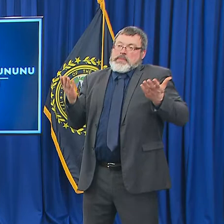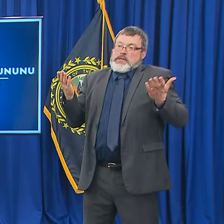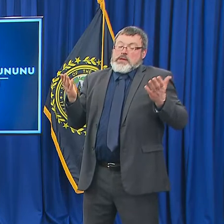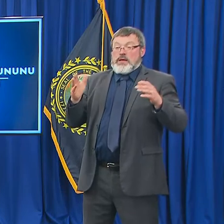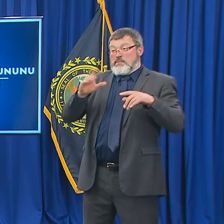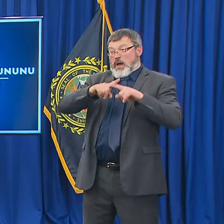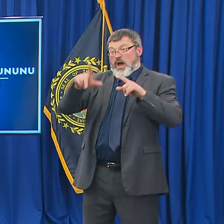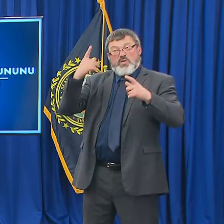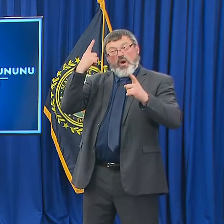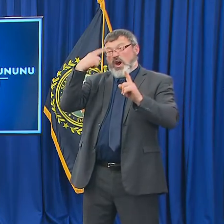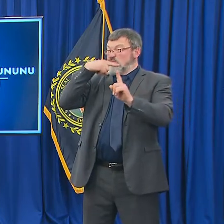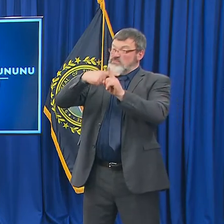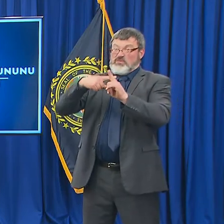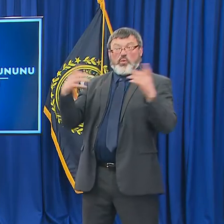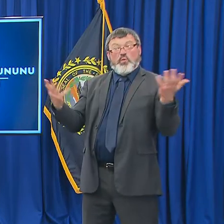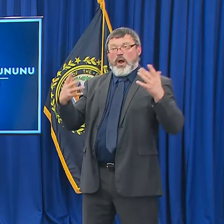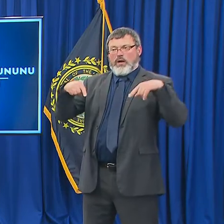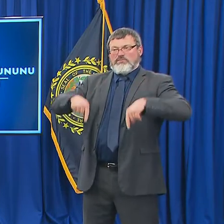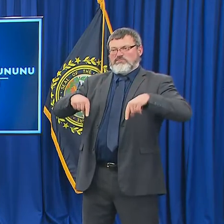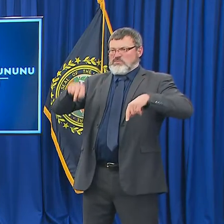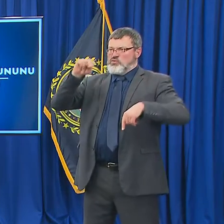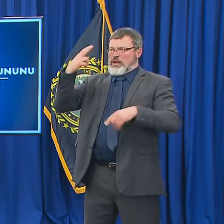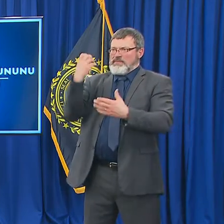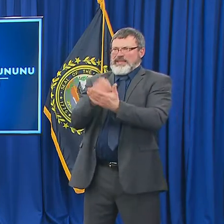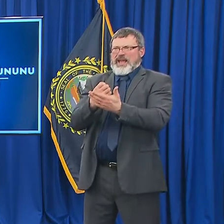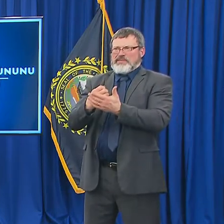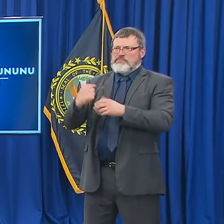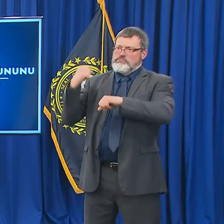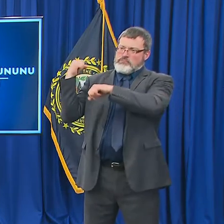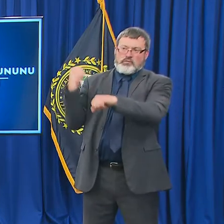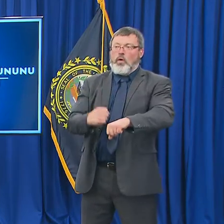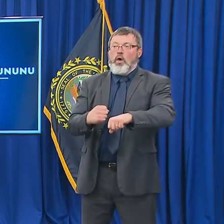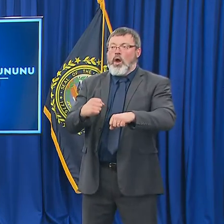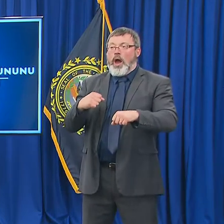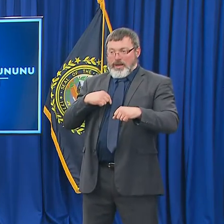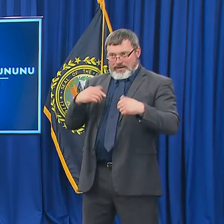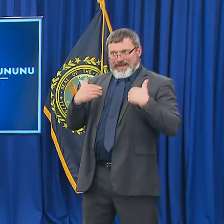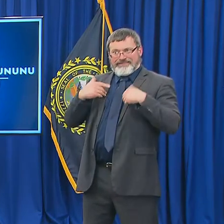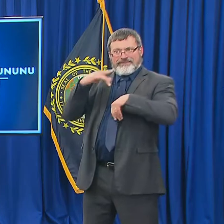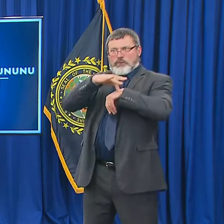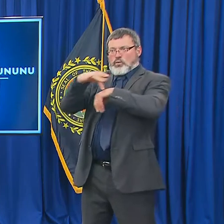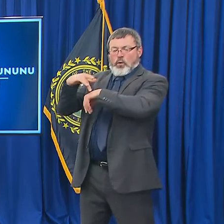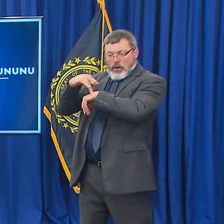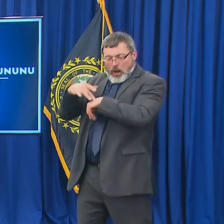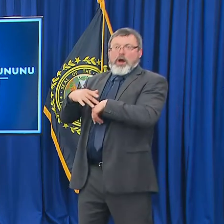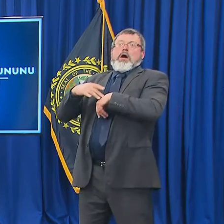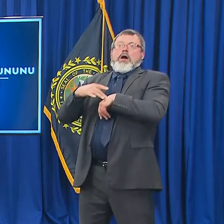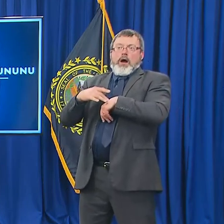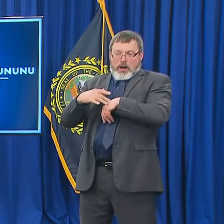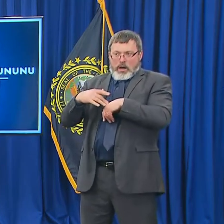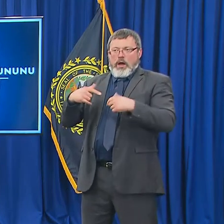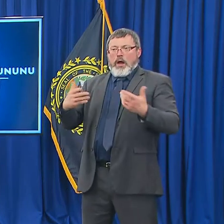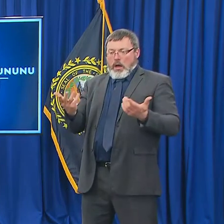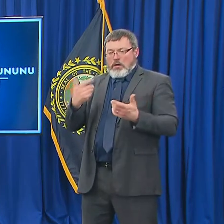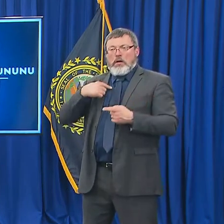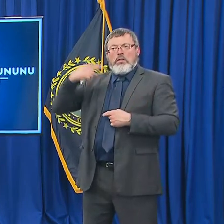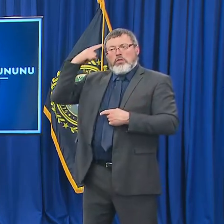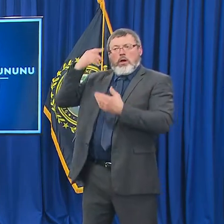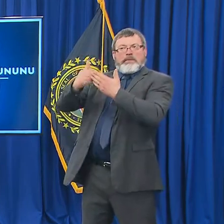We've had specifically in the spring several facilities these have more than a 50 percent